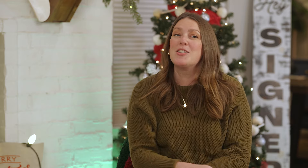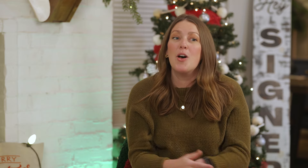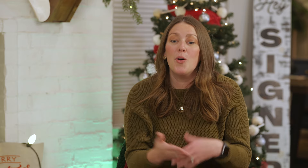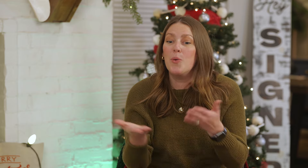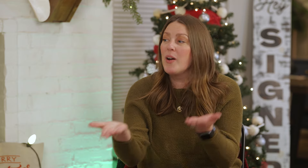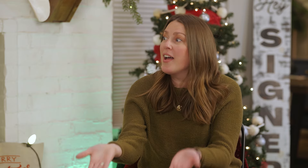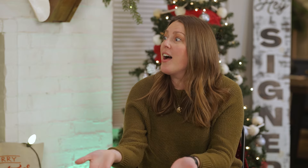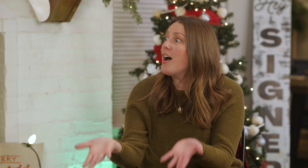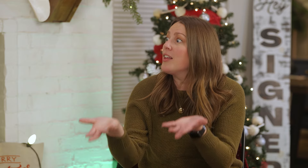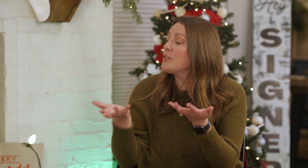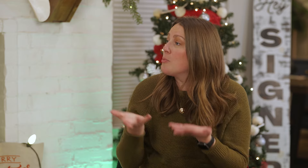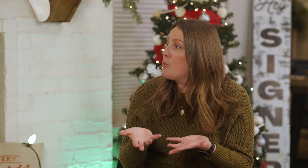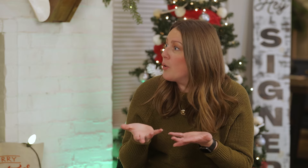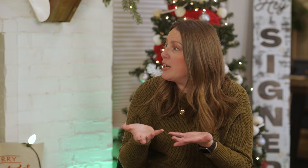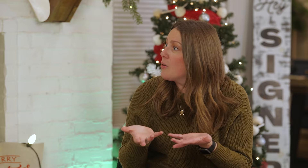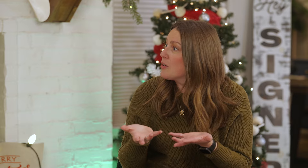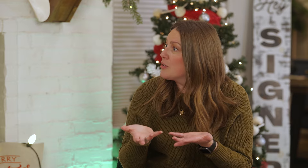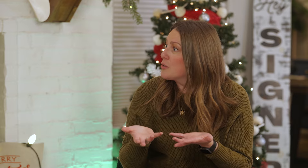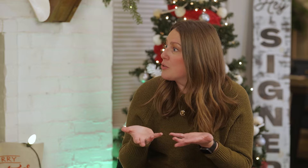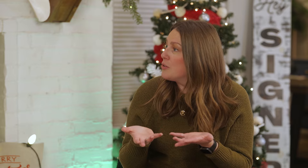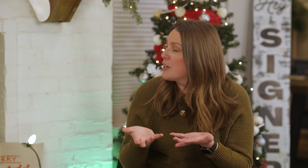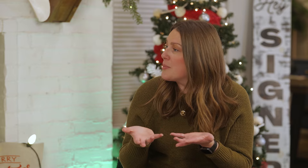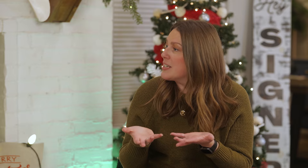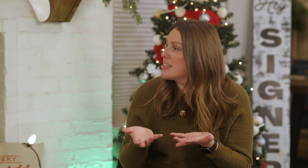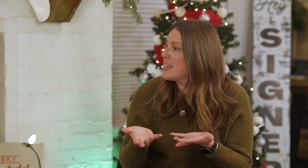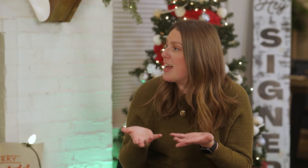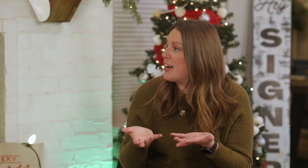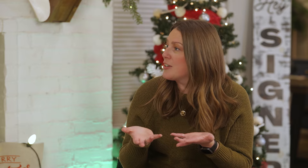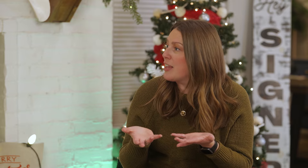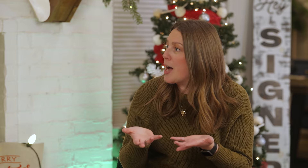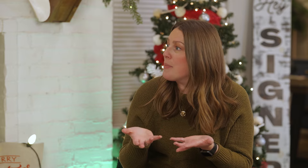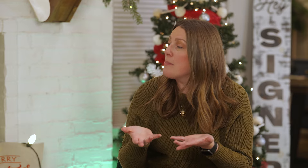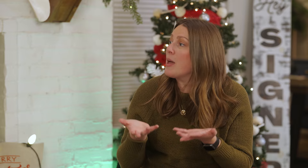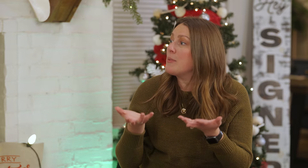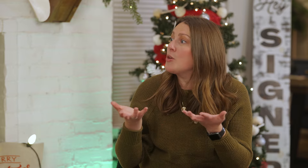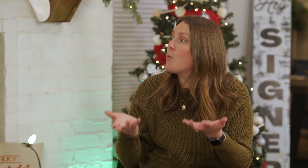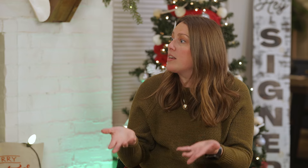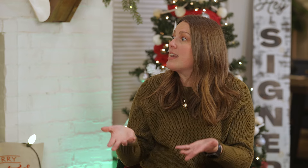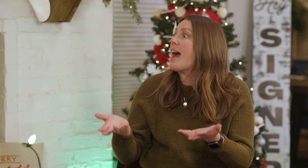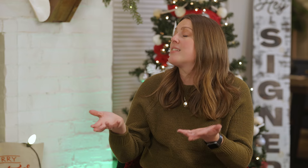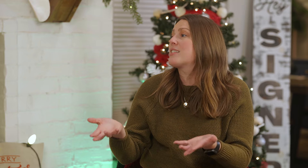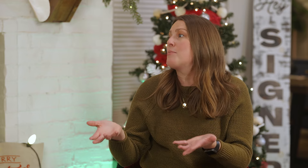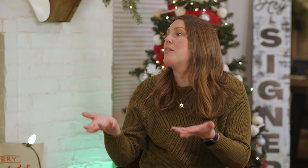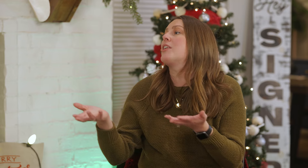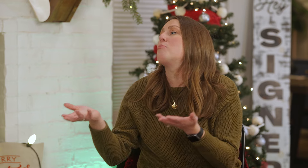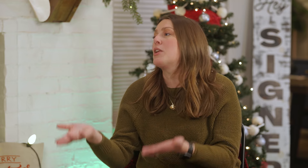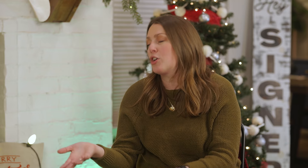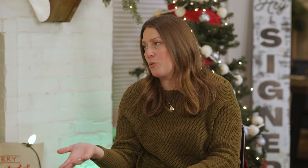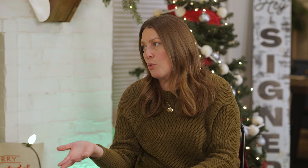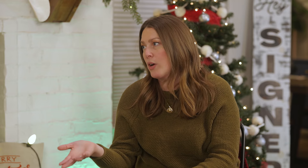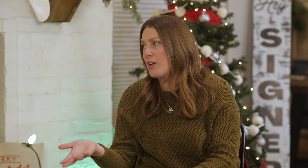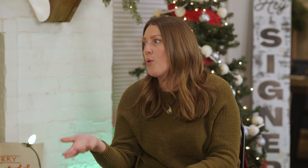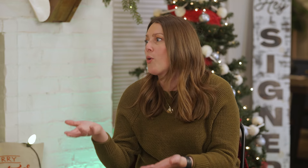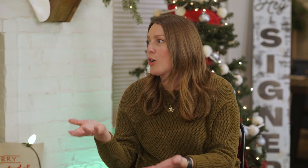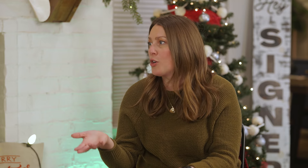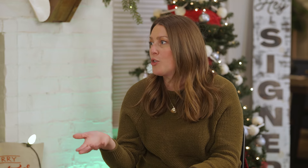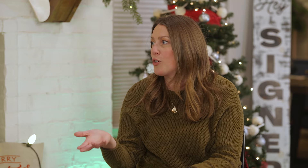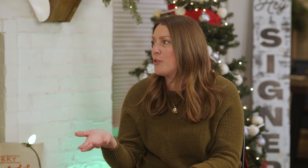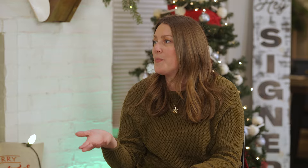So a little boy or a little girl coming to sit at your lap, maybe you want to ask them if they've been a good boy or a good girl.